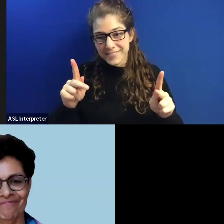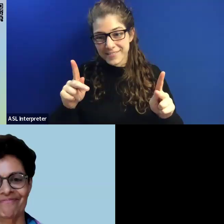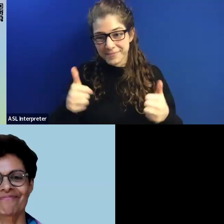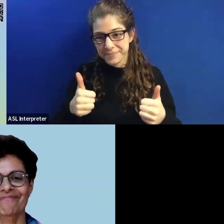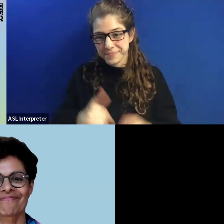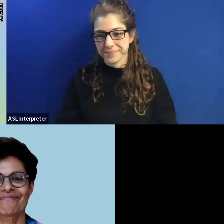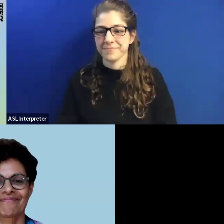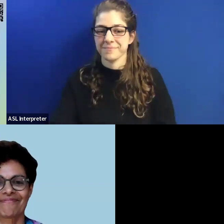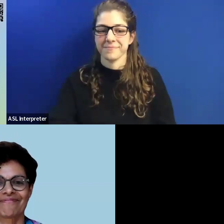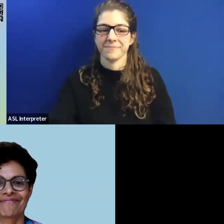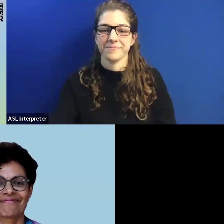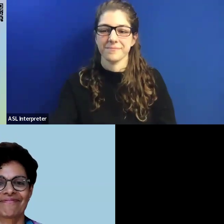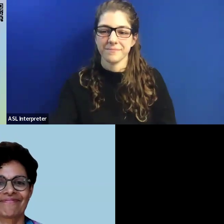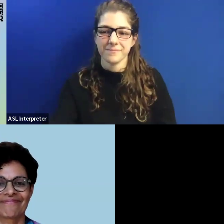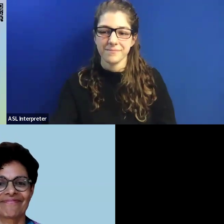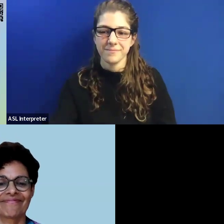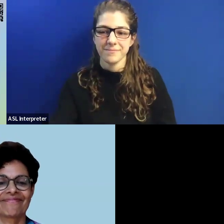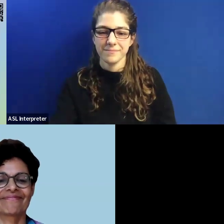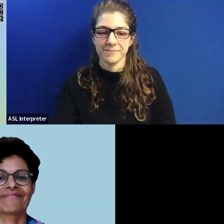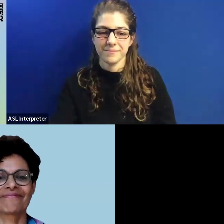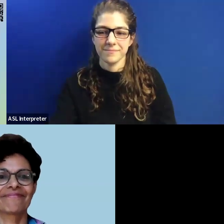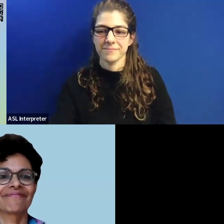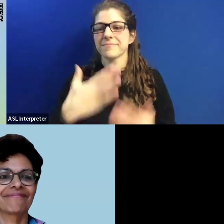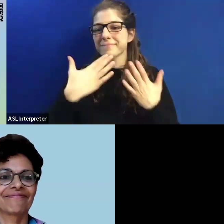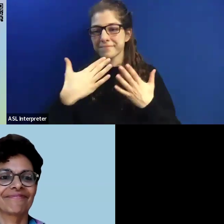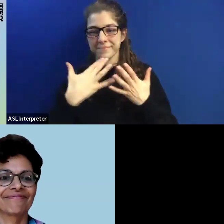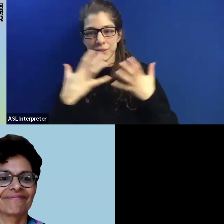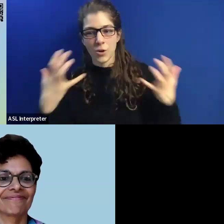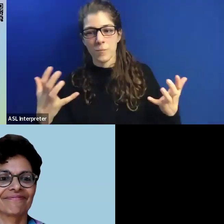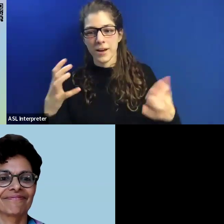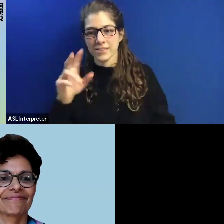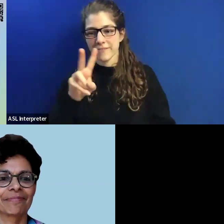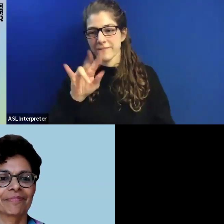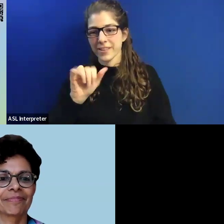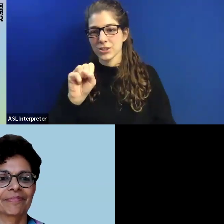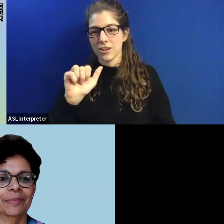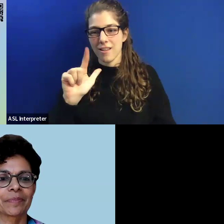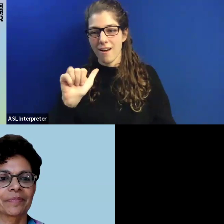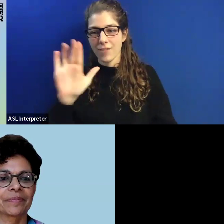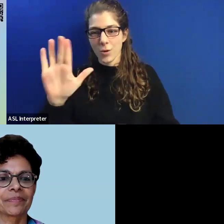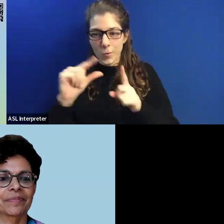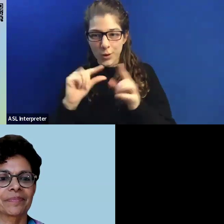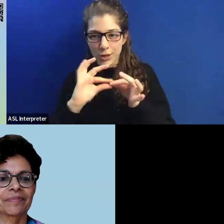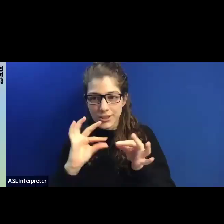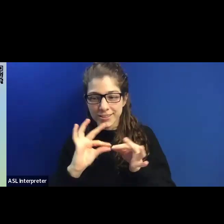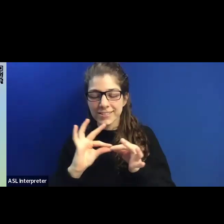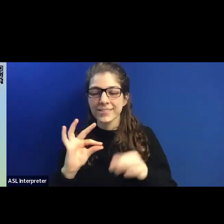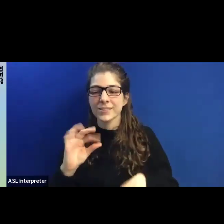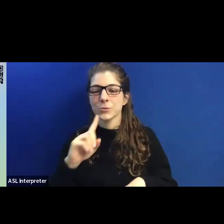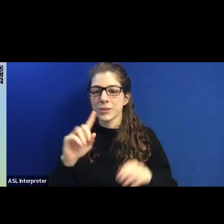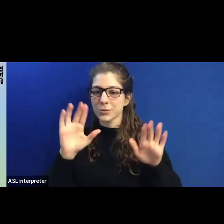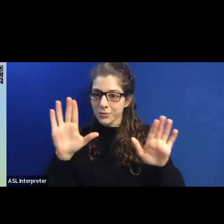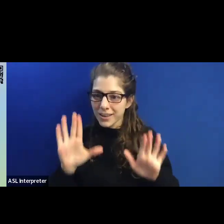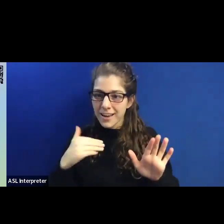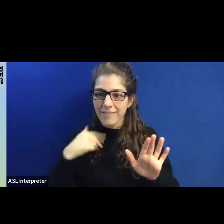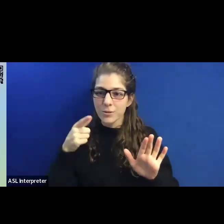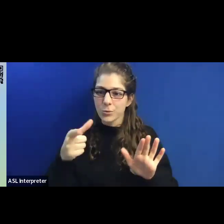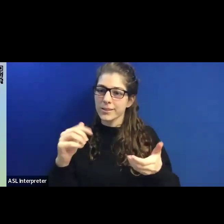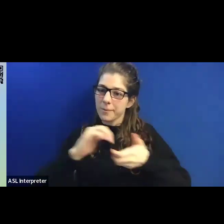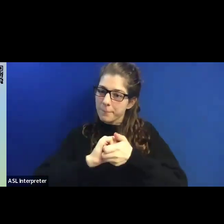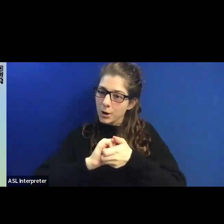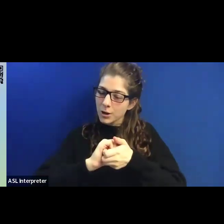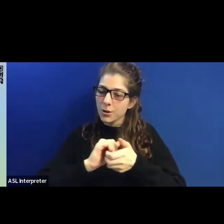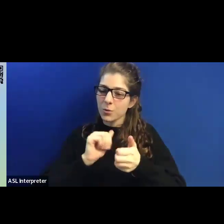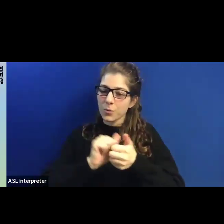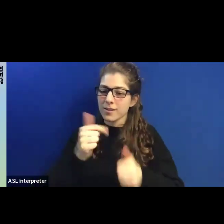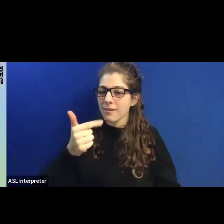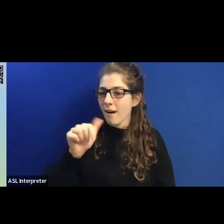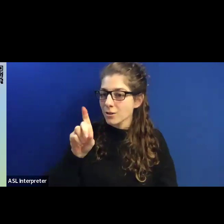Thank you so much, Visala, for your words and it's so great to have you as a partner with GADRA. We appreciate you so much.